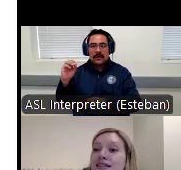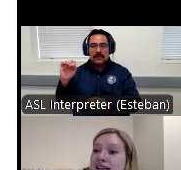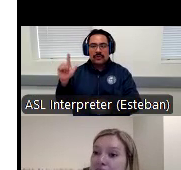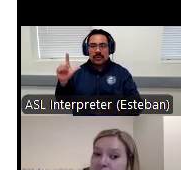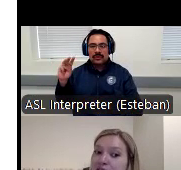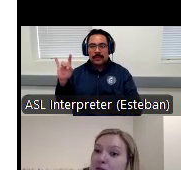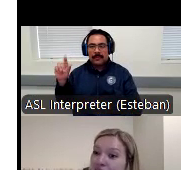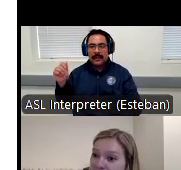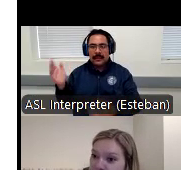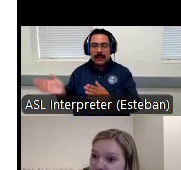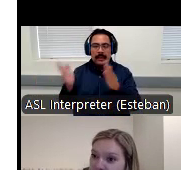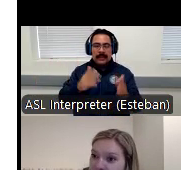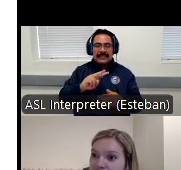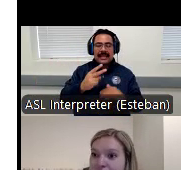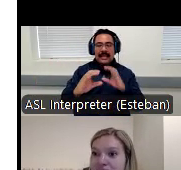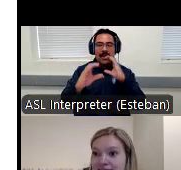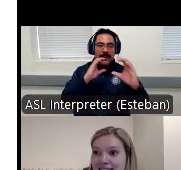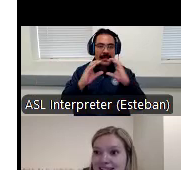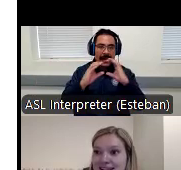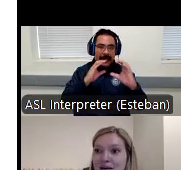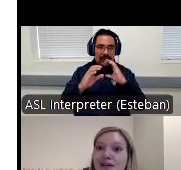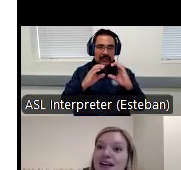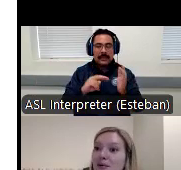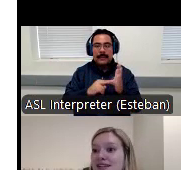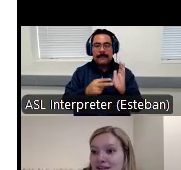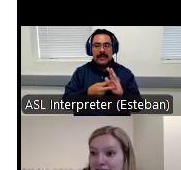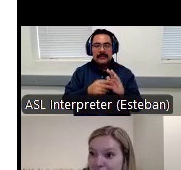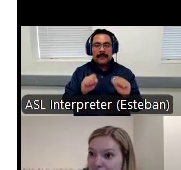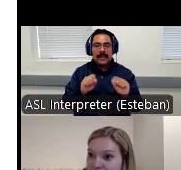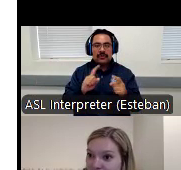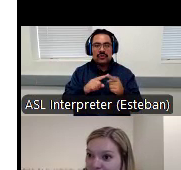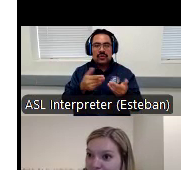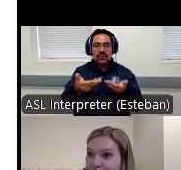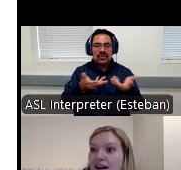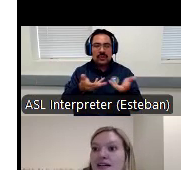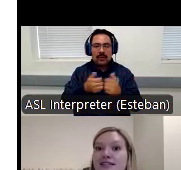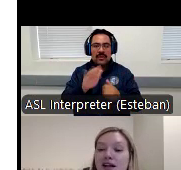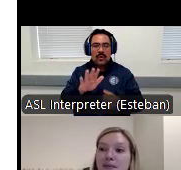The second would be communication, and so this is being able to interact with your staff and